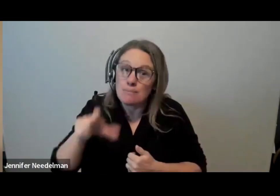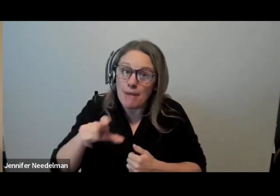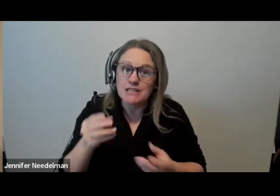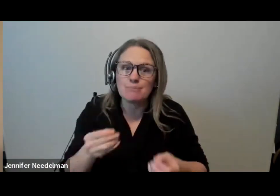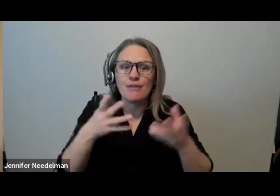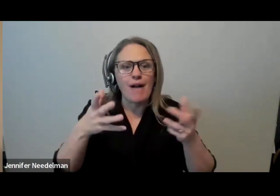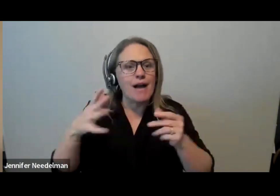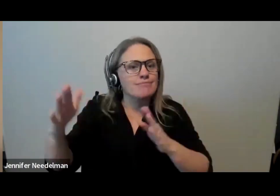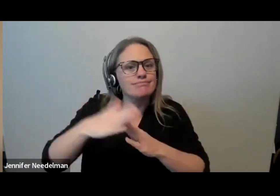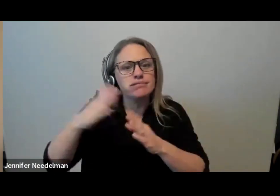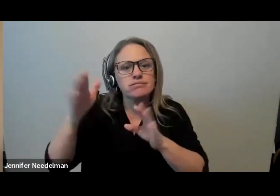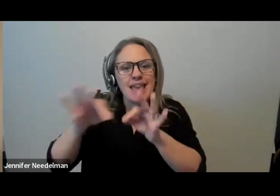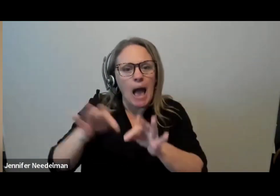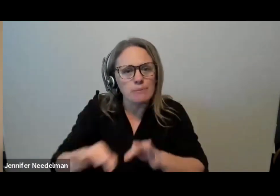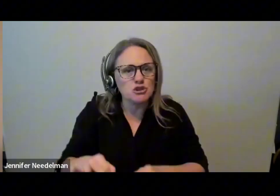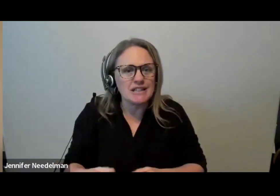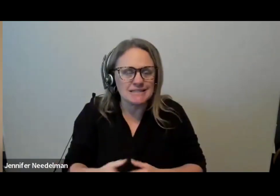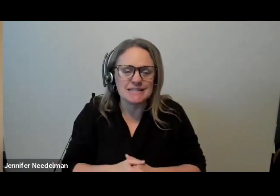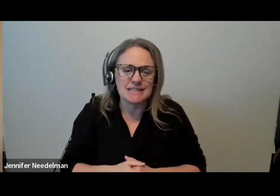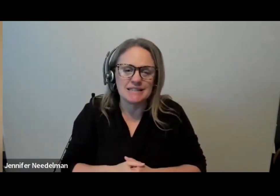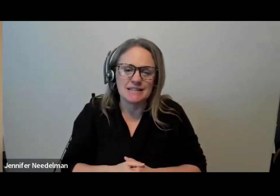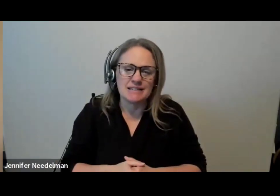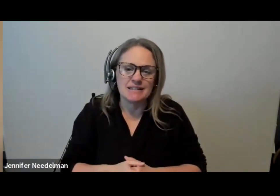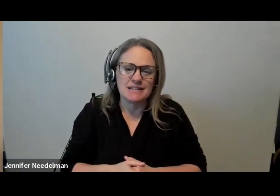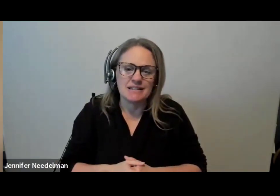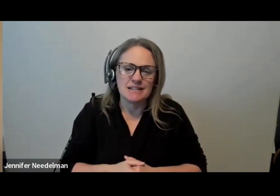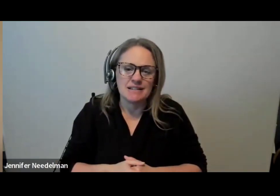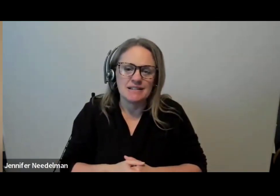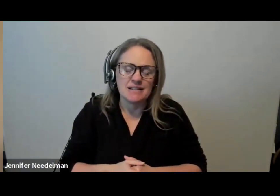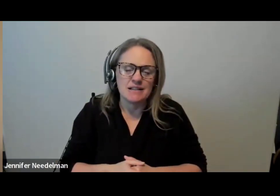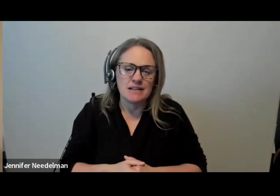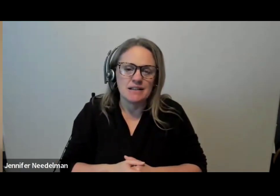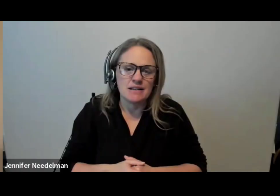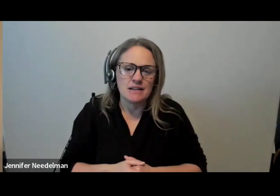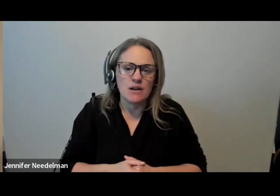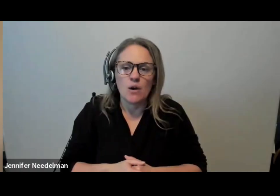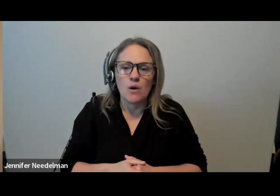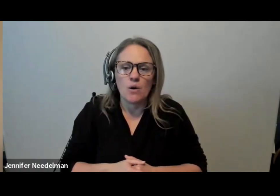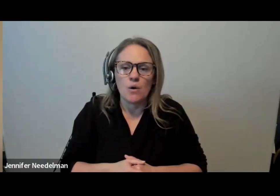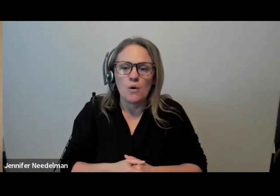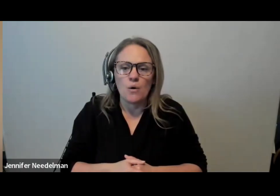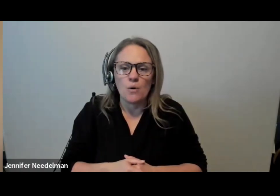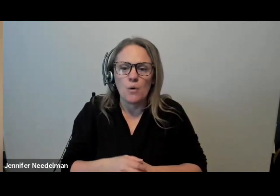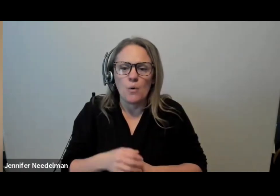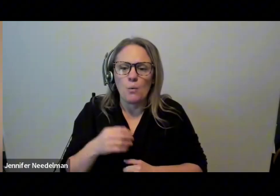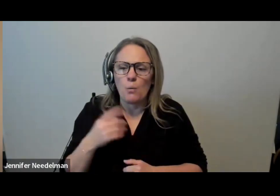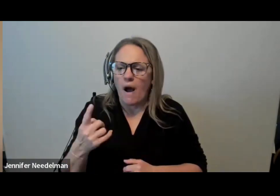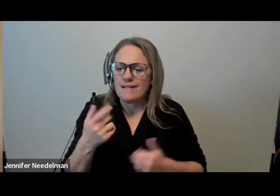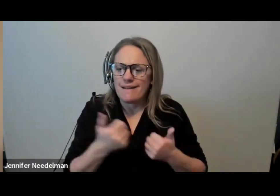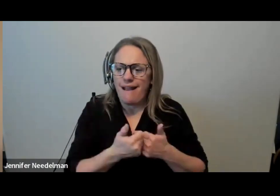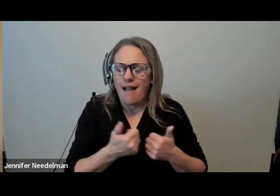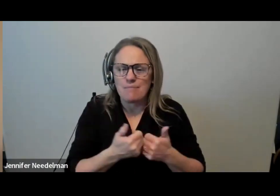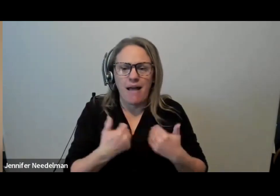Make sure that there's - I mean there's, there's even, you know, one of the Forza games had an incredible ASL